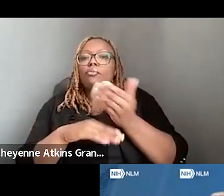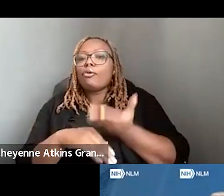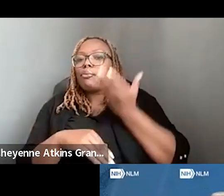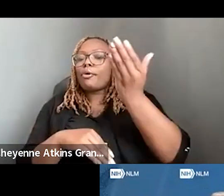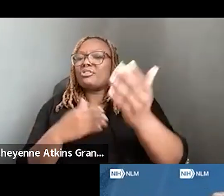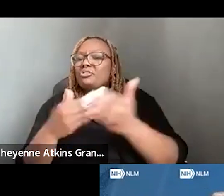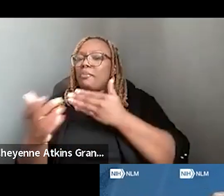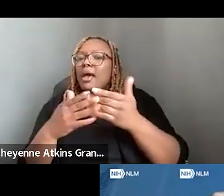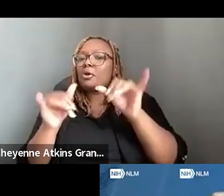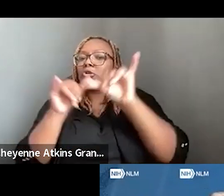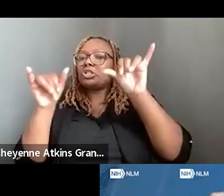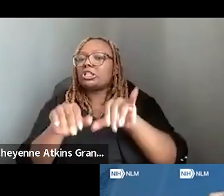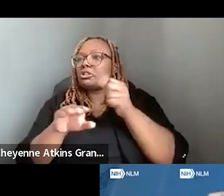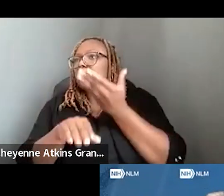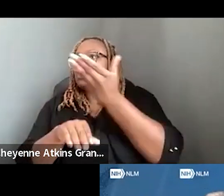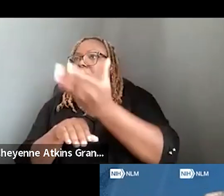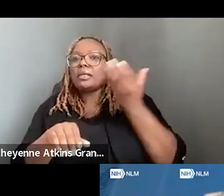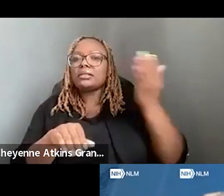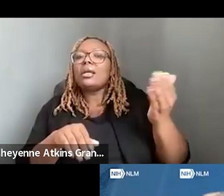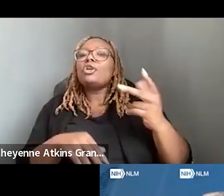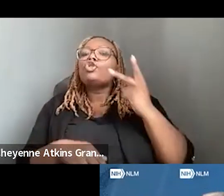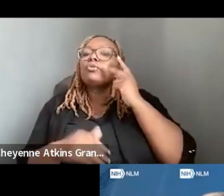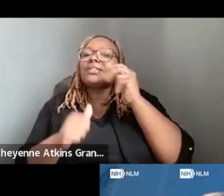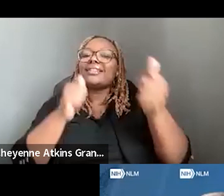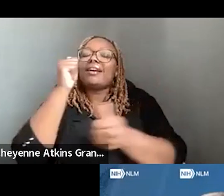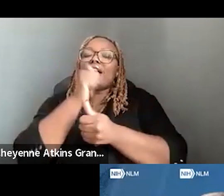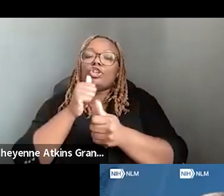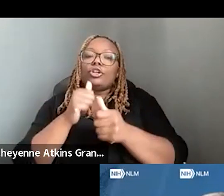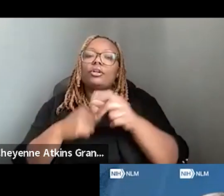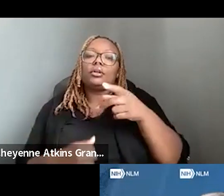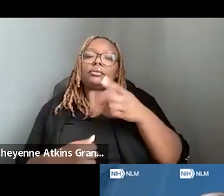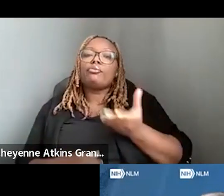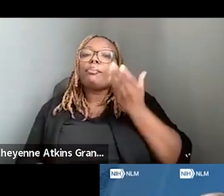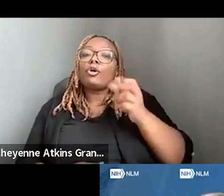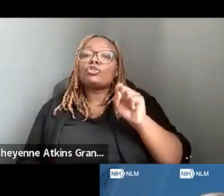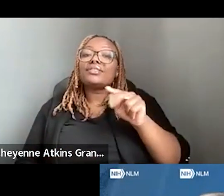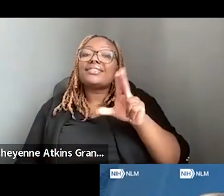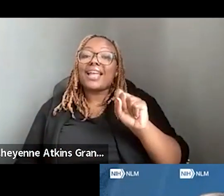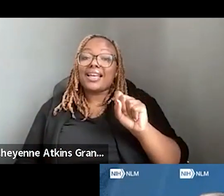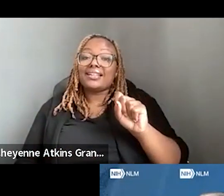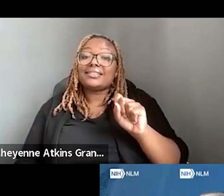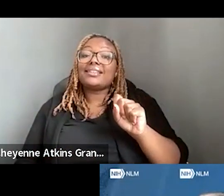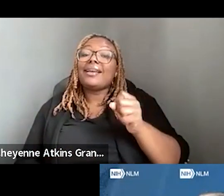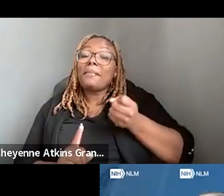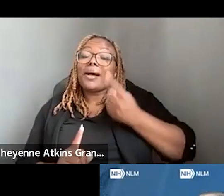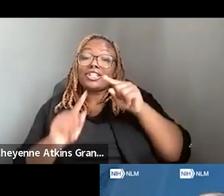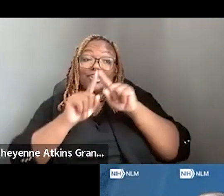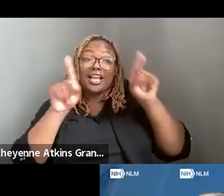you can see them under proposal status when you go to Research.gov. However, that screen doesn't tell you how it's submitted.